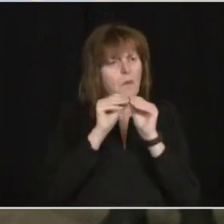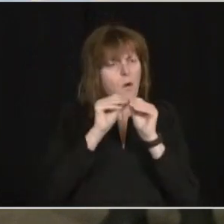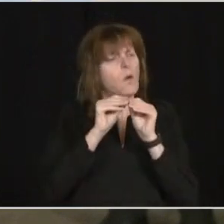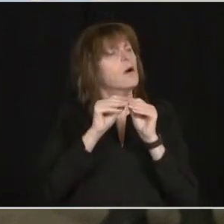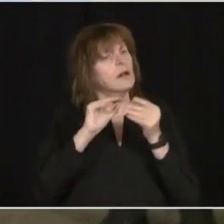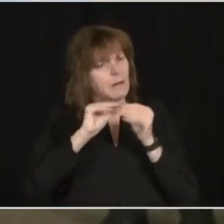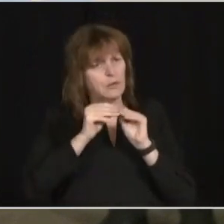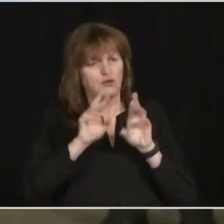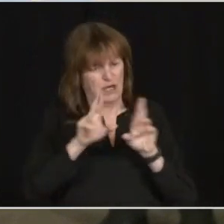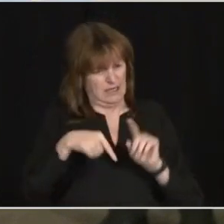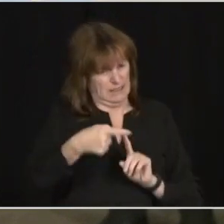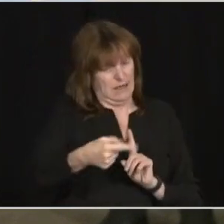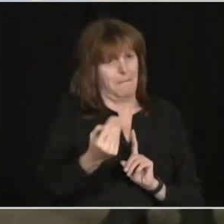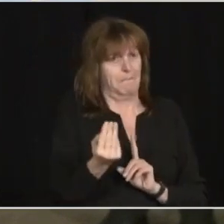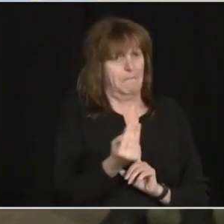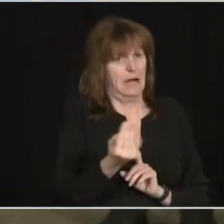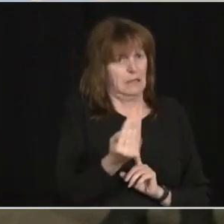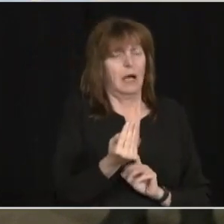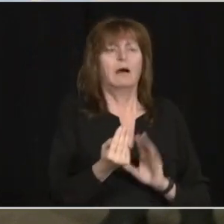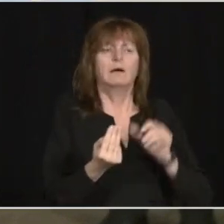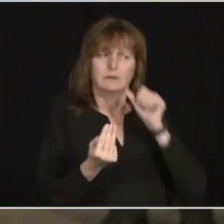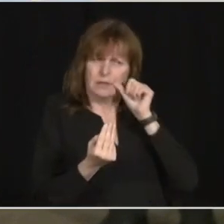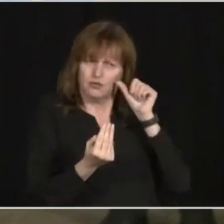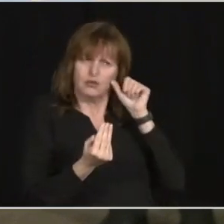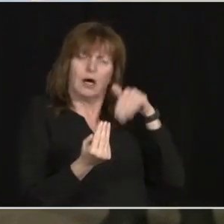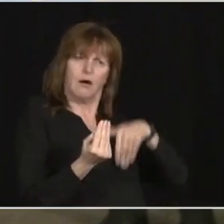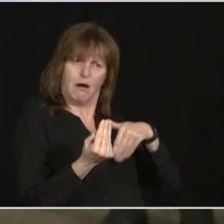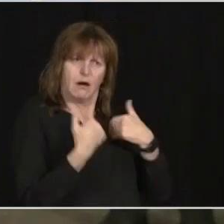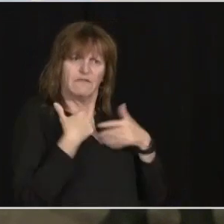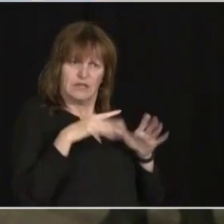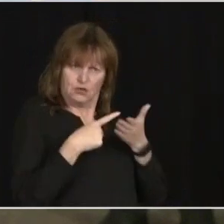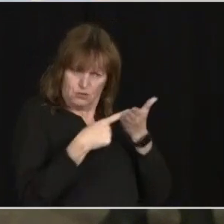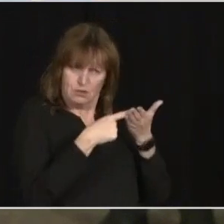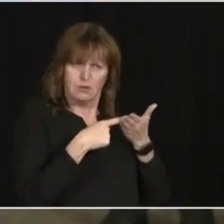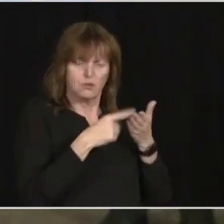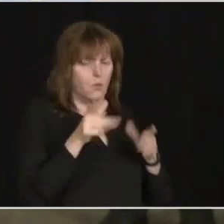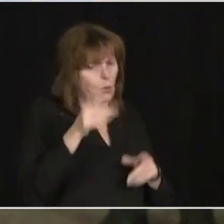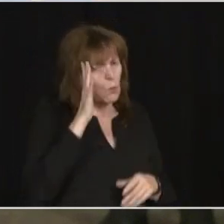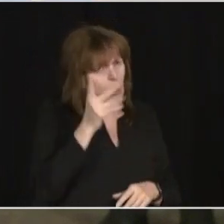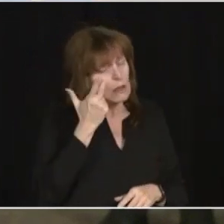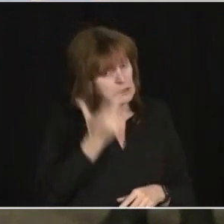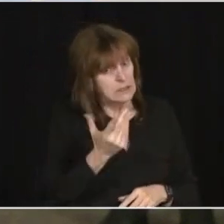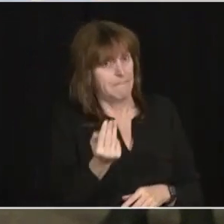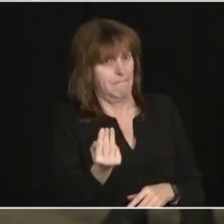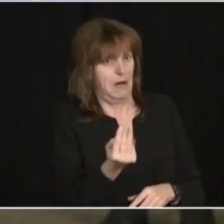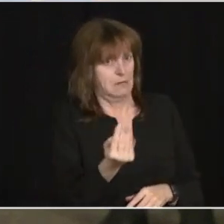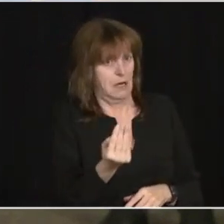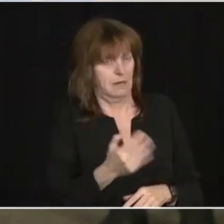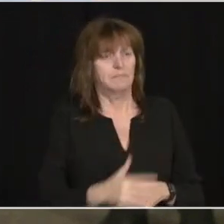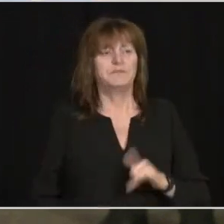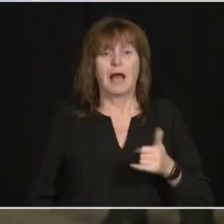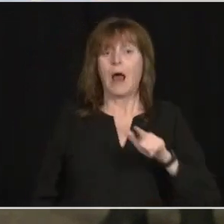modelling last night and they will be able to see it on Monday. First question comes from